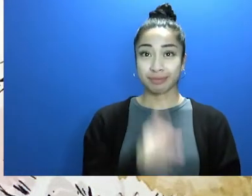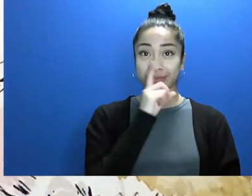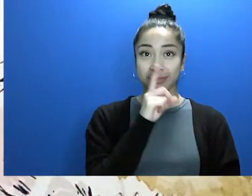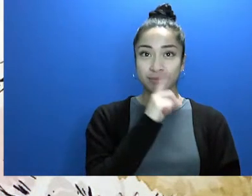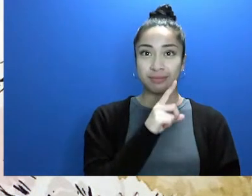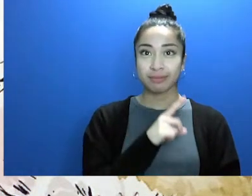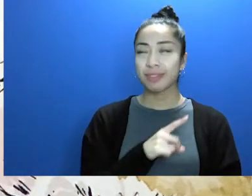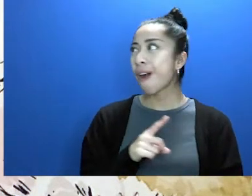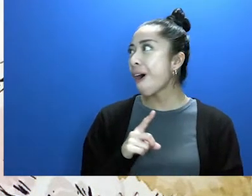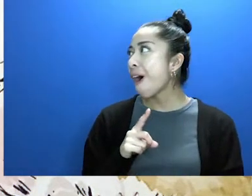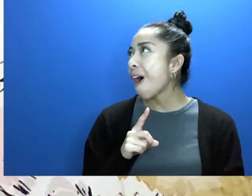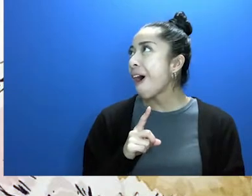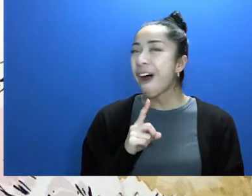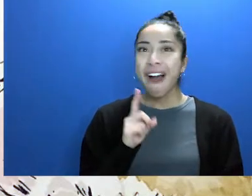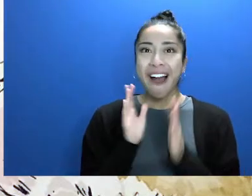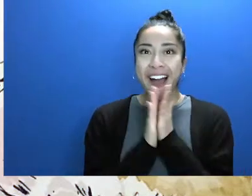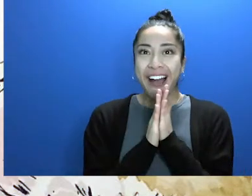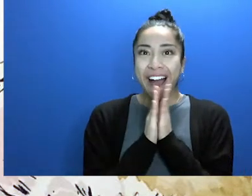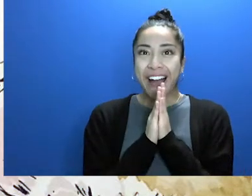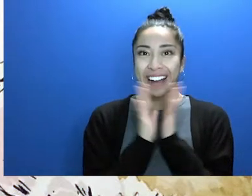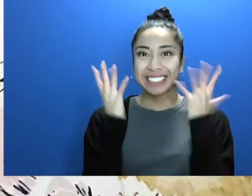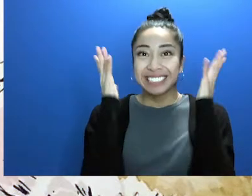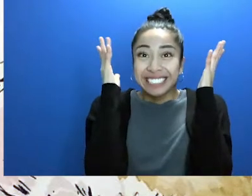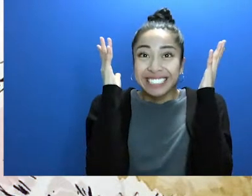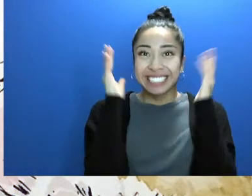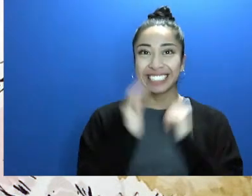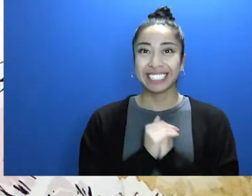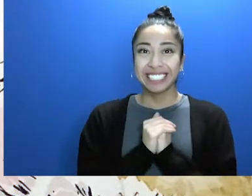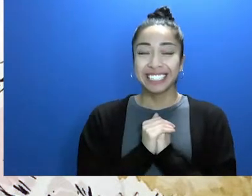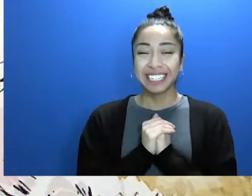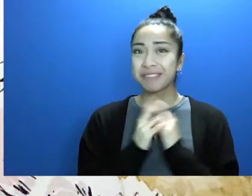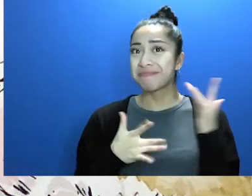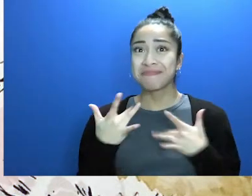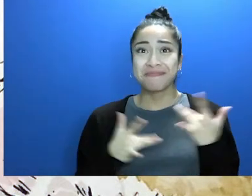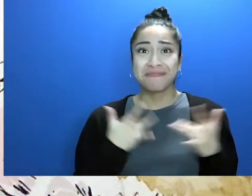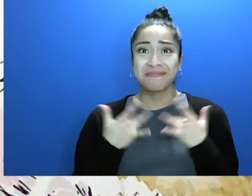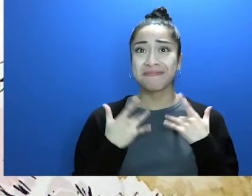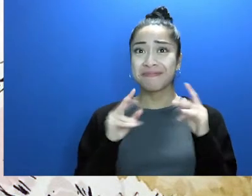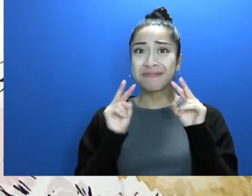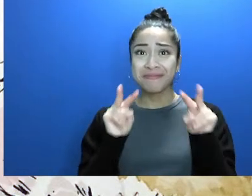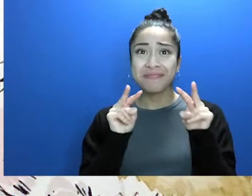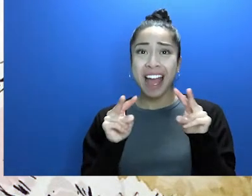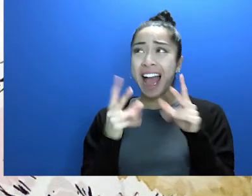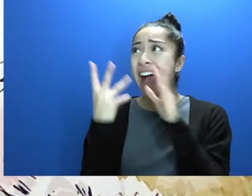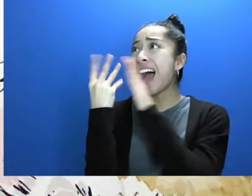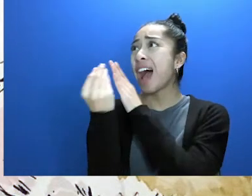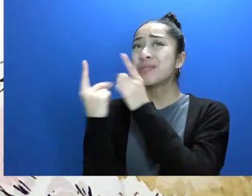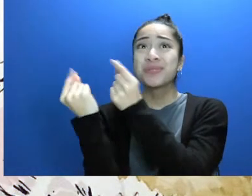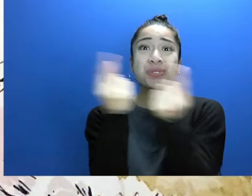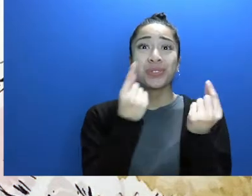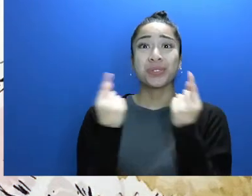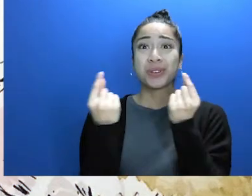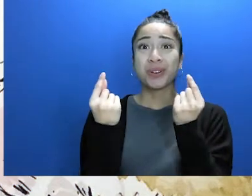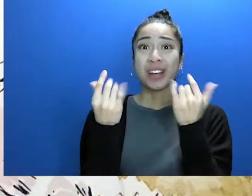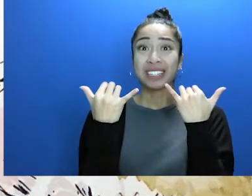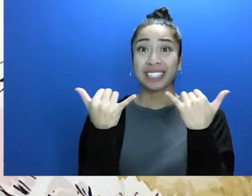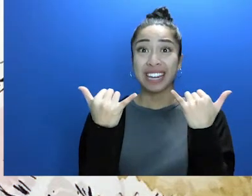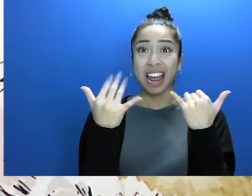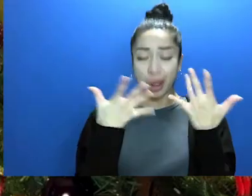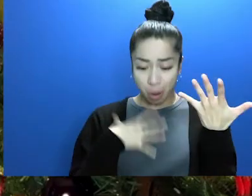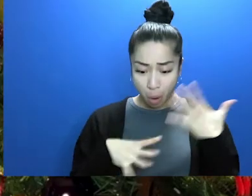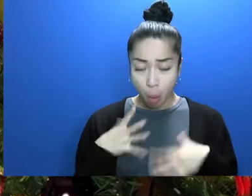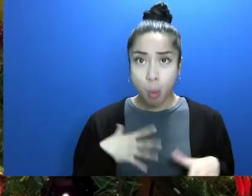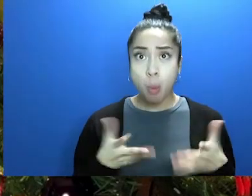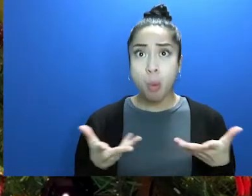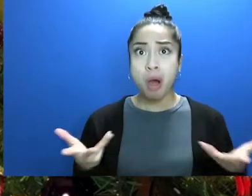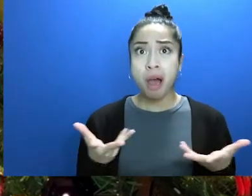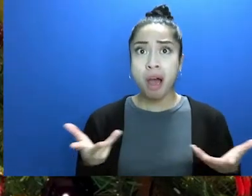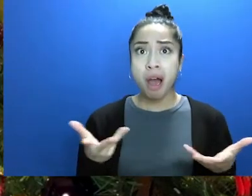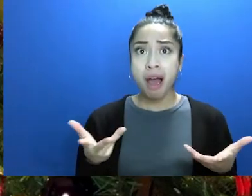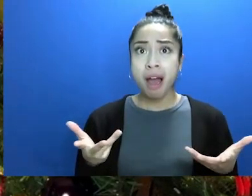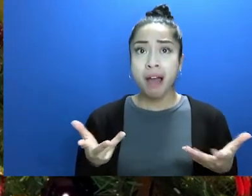clarus clapped with delight manhattan won't wait now to choose a fun look for this trey lovely date